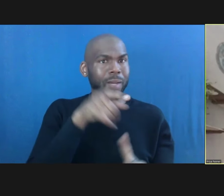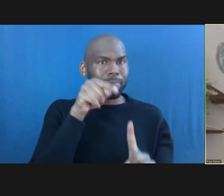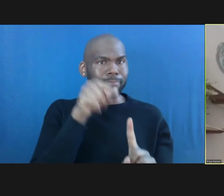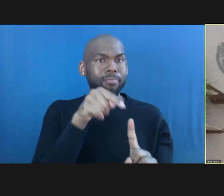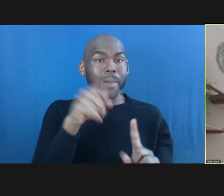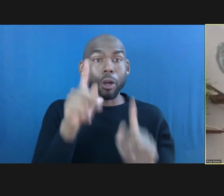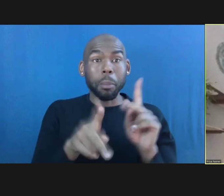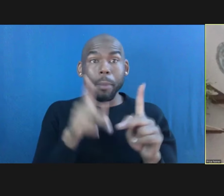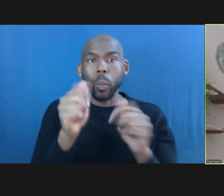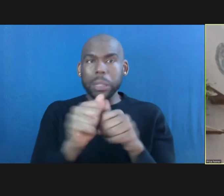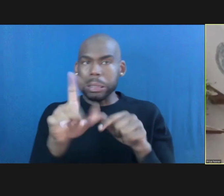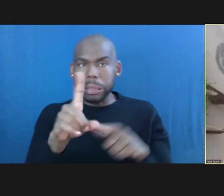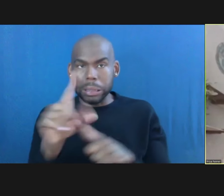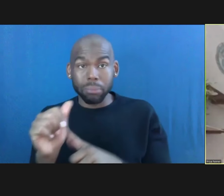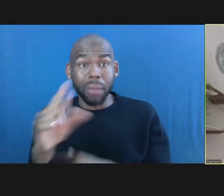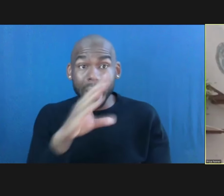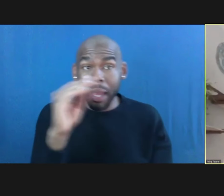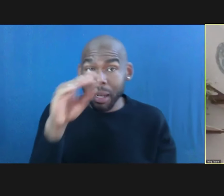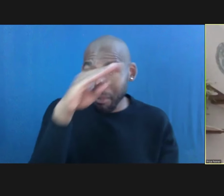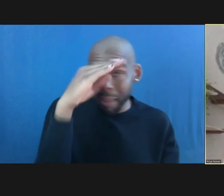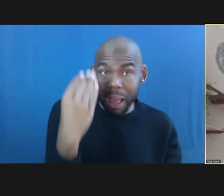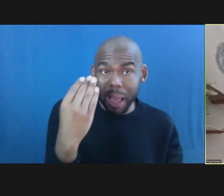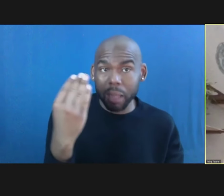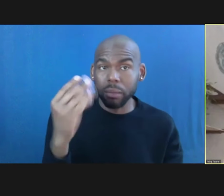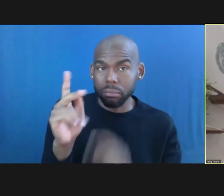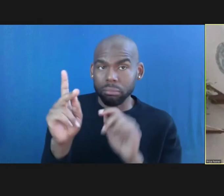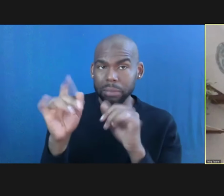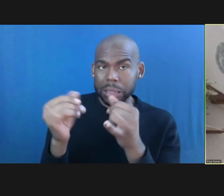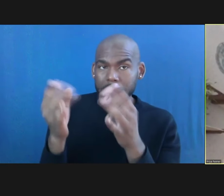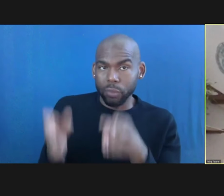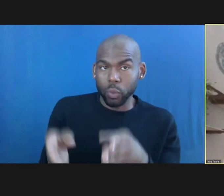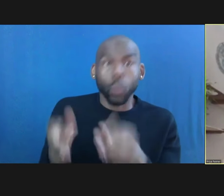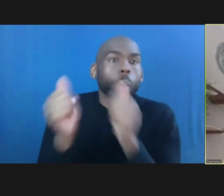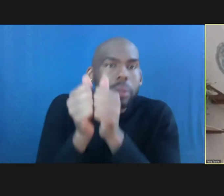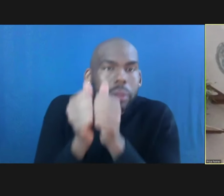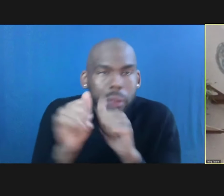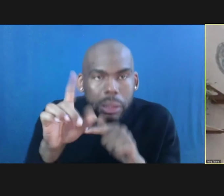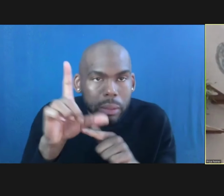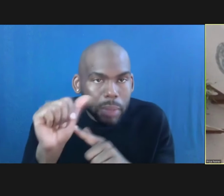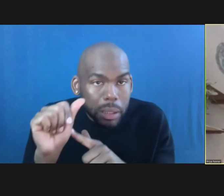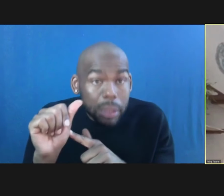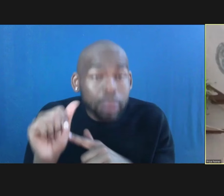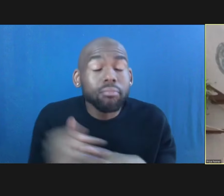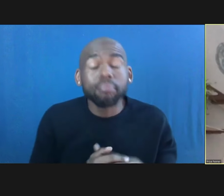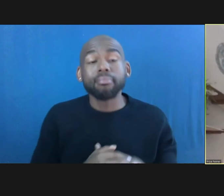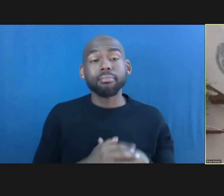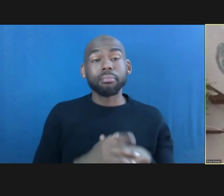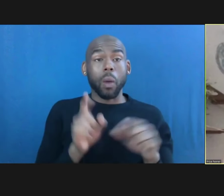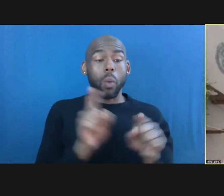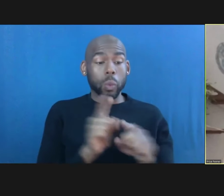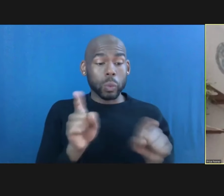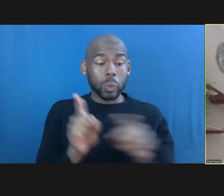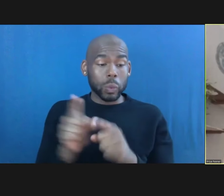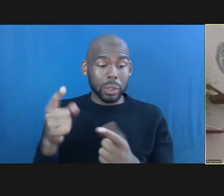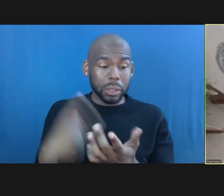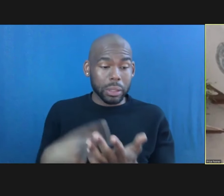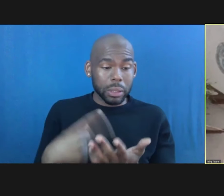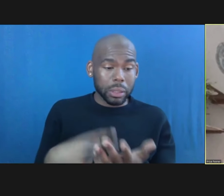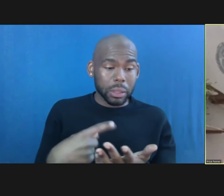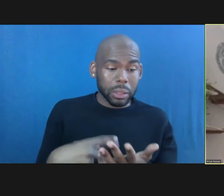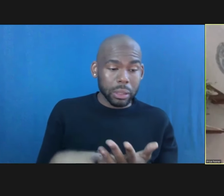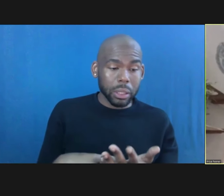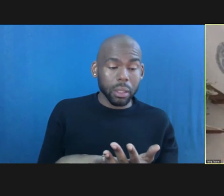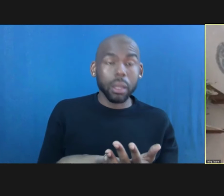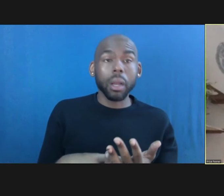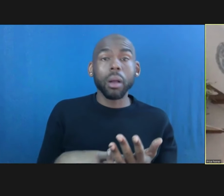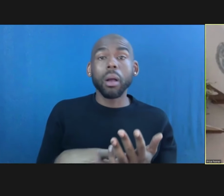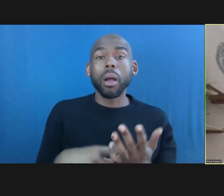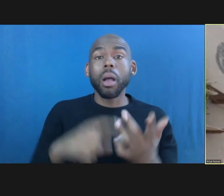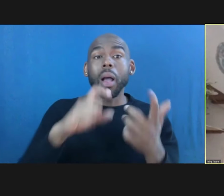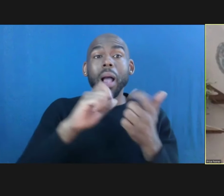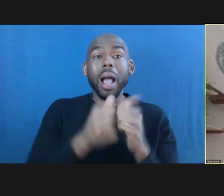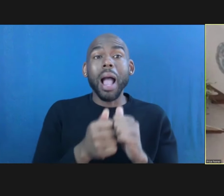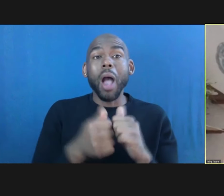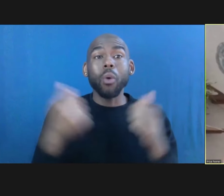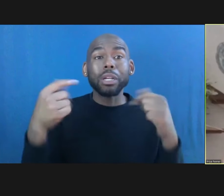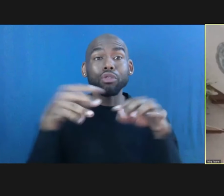disabilities and Black individuals with disabilities. We also discussed how integrated and systemic